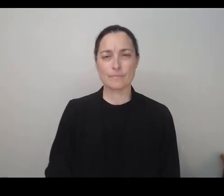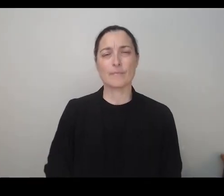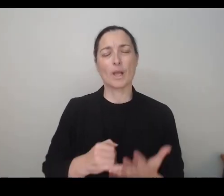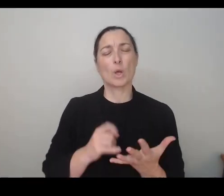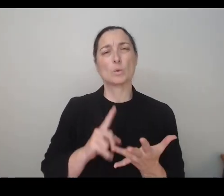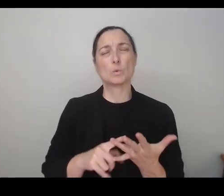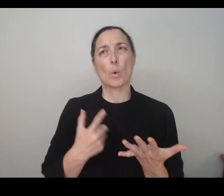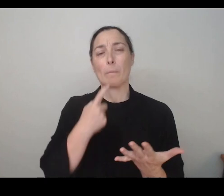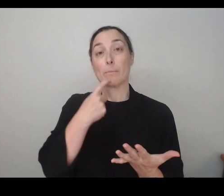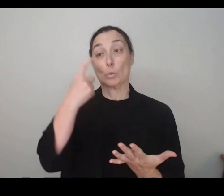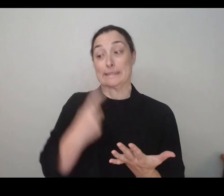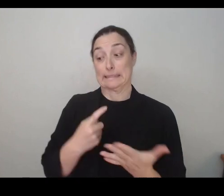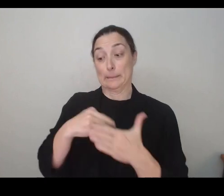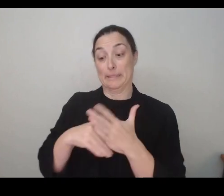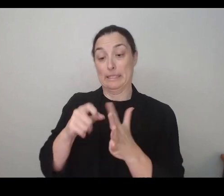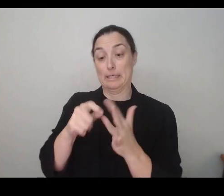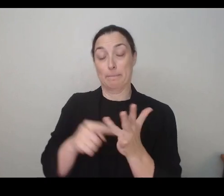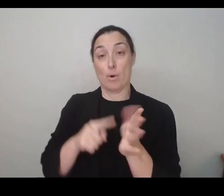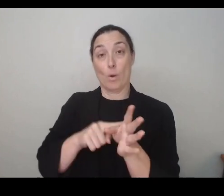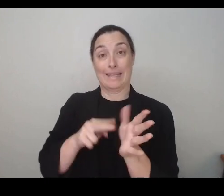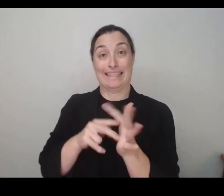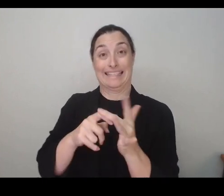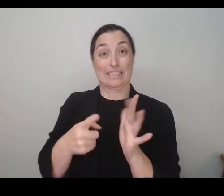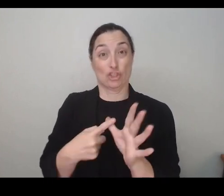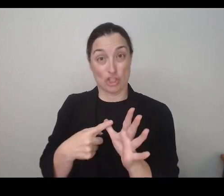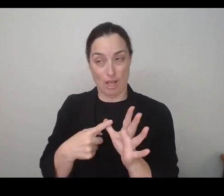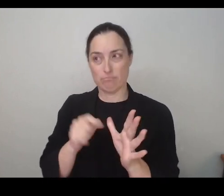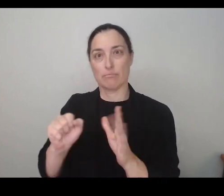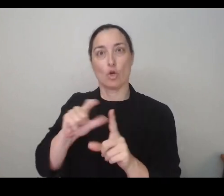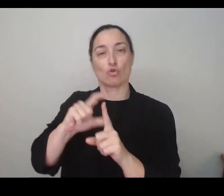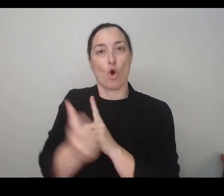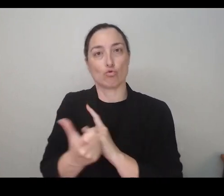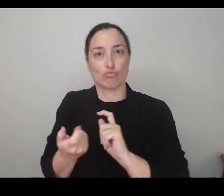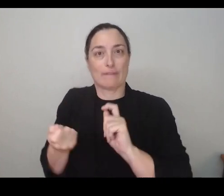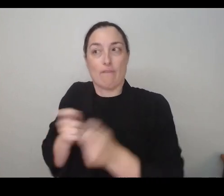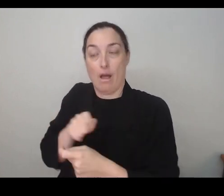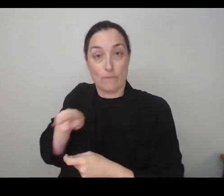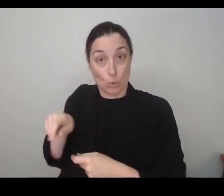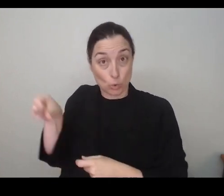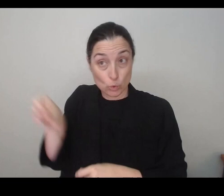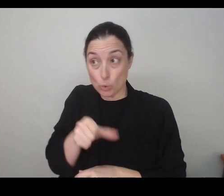Are there many Polynesian cultural objects in overseas collections and should they be returned?